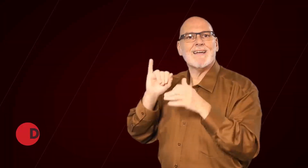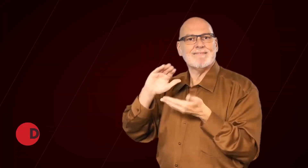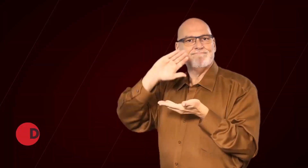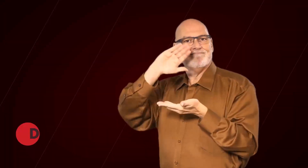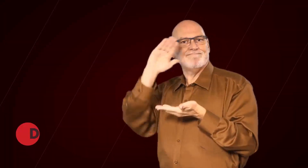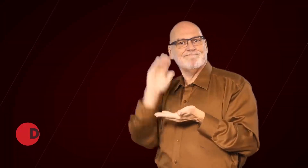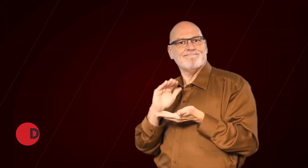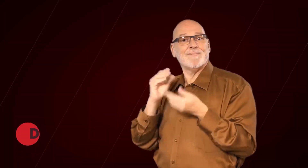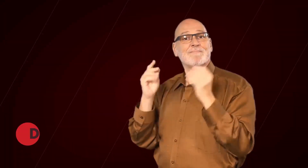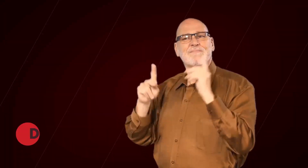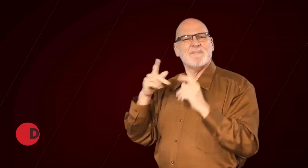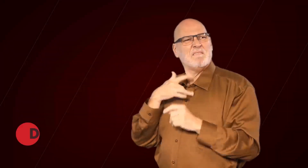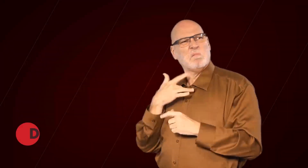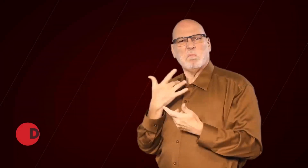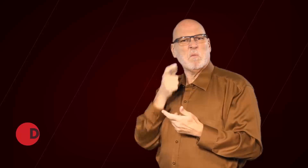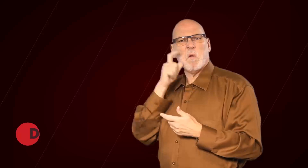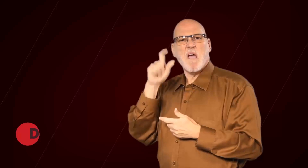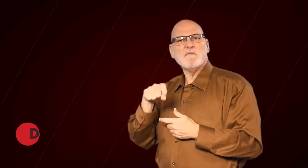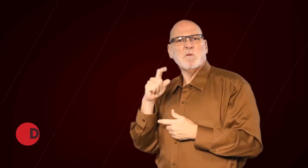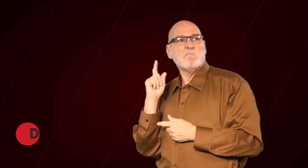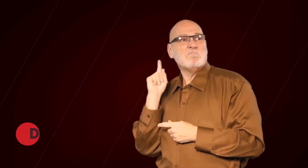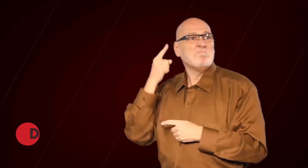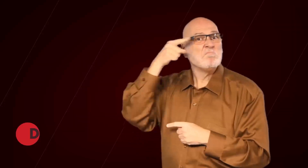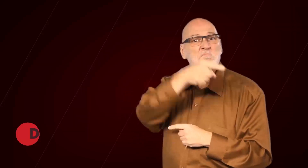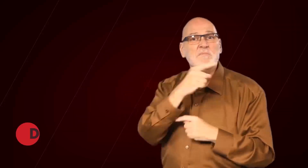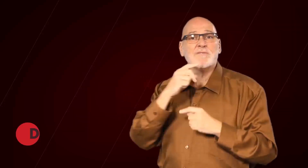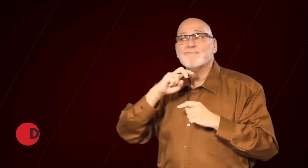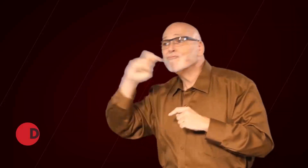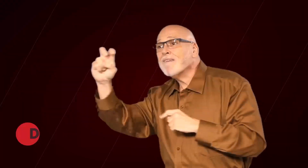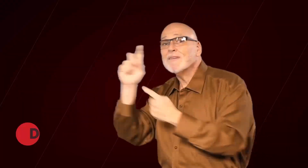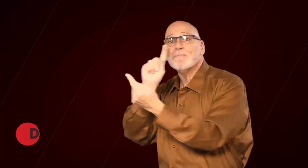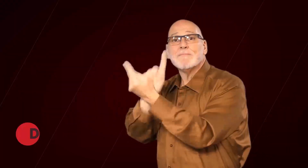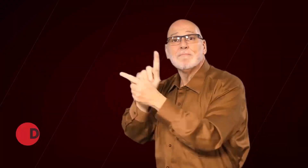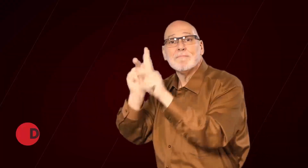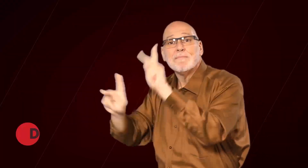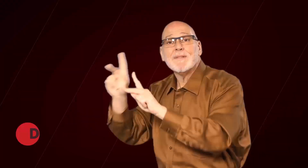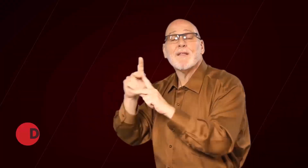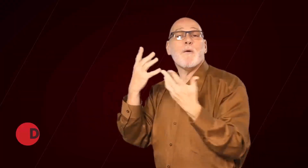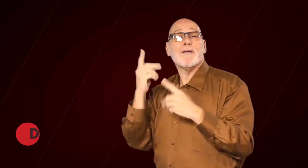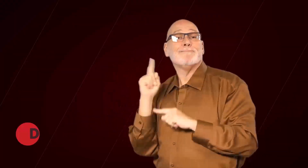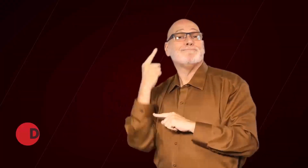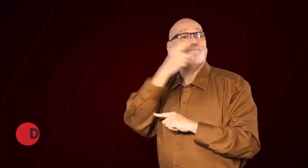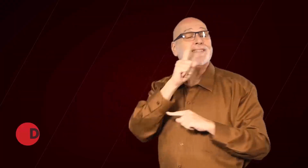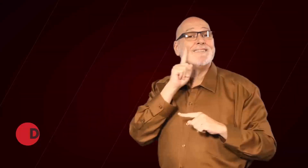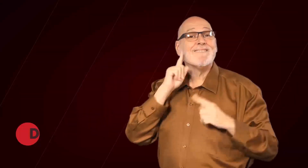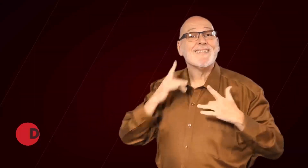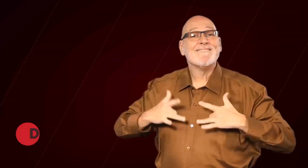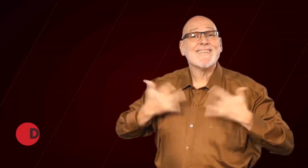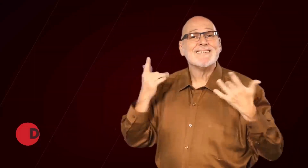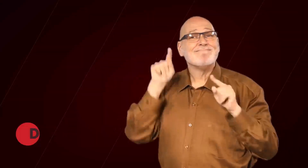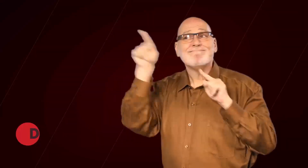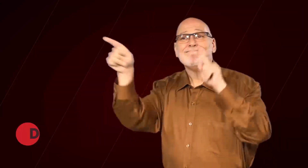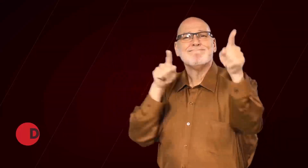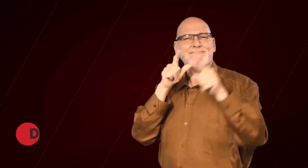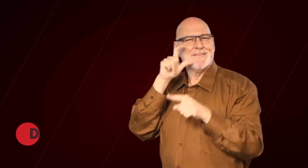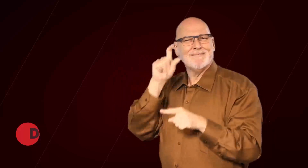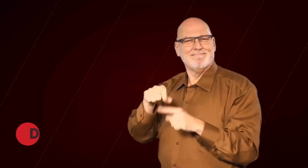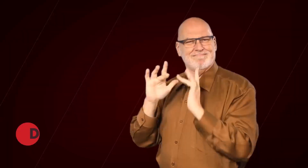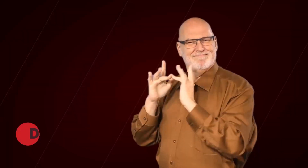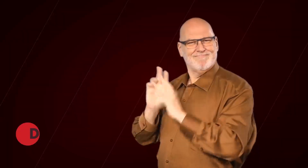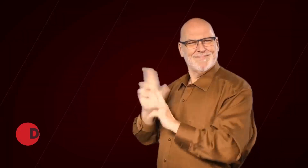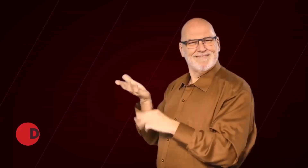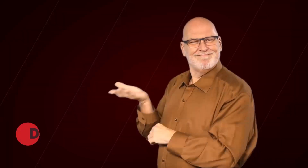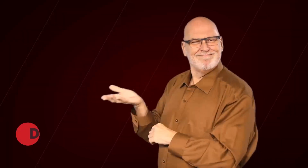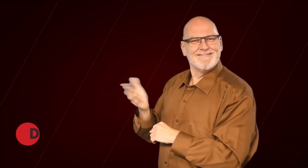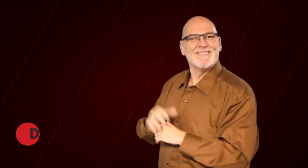less reason to travel to meet other Deaf people or attend Deaf events.